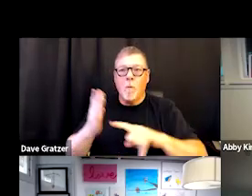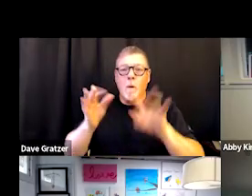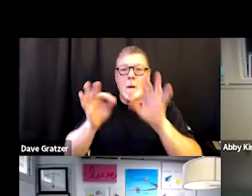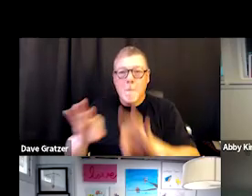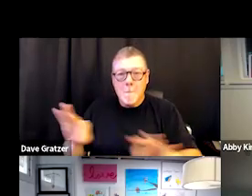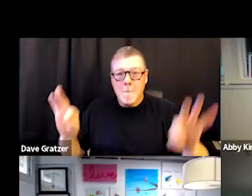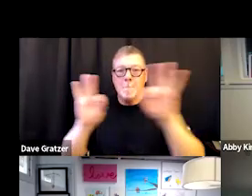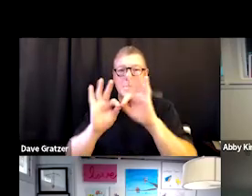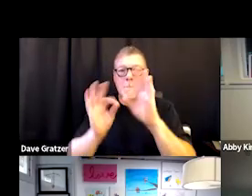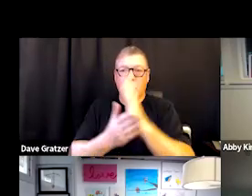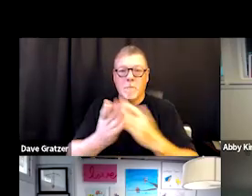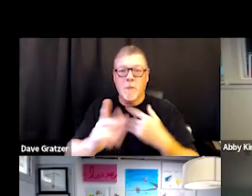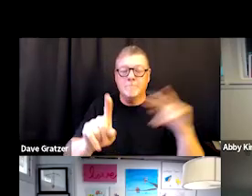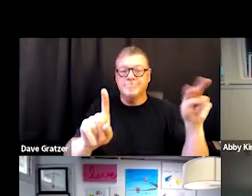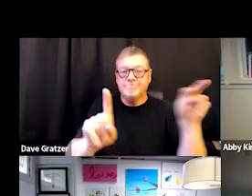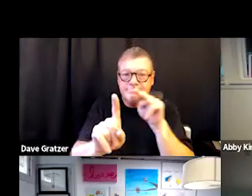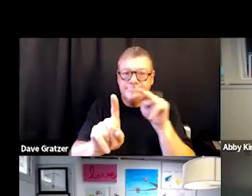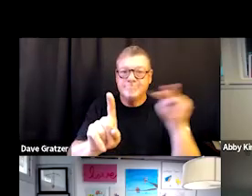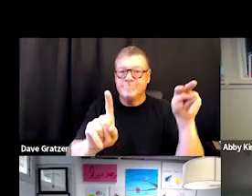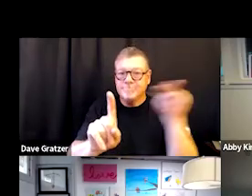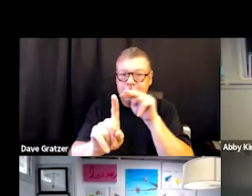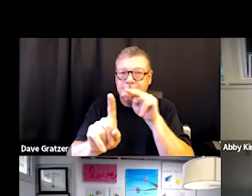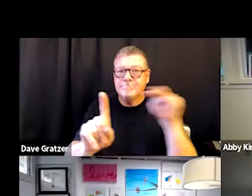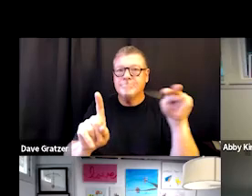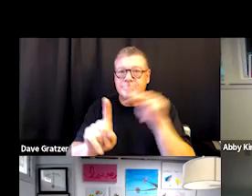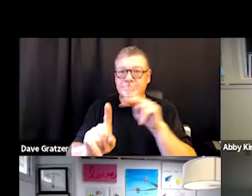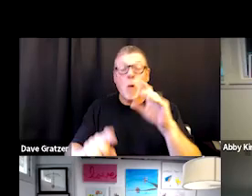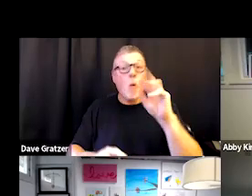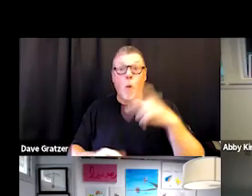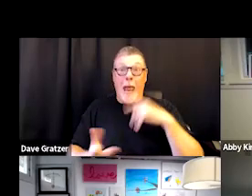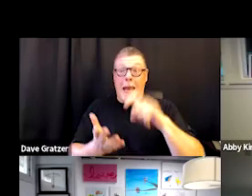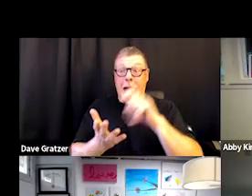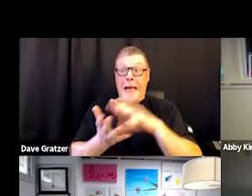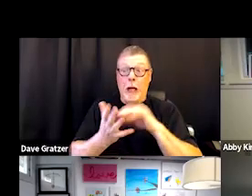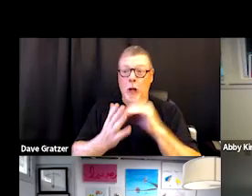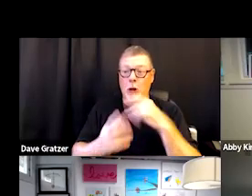that I keep coming back to or that I need to come back to or that I wanna be able to review?